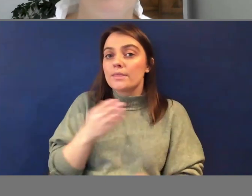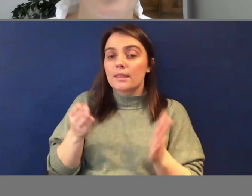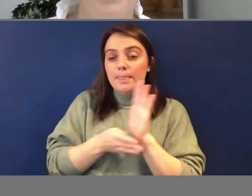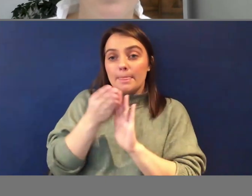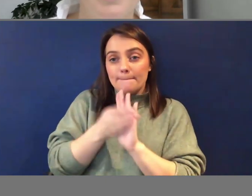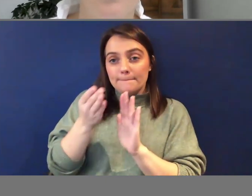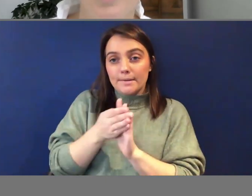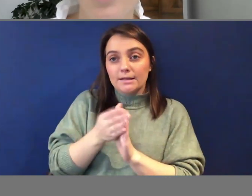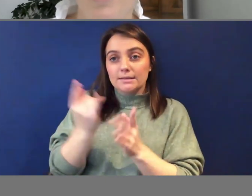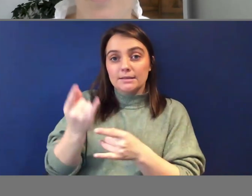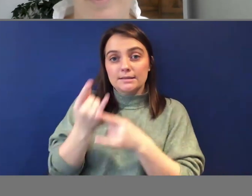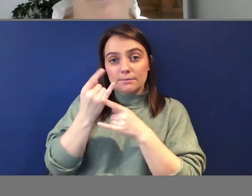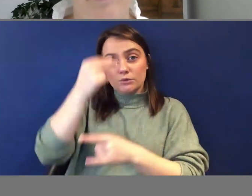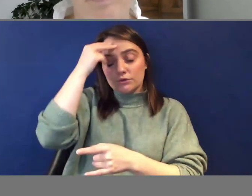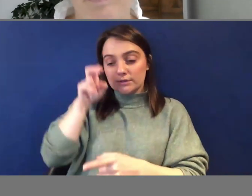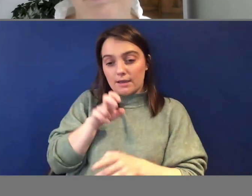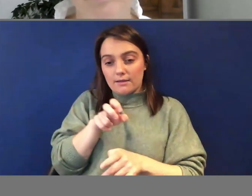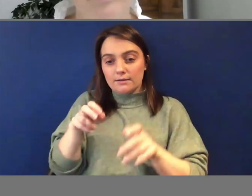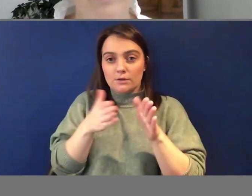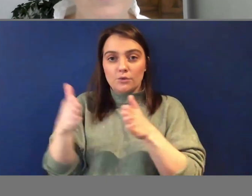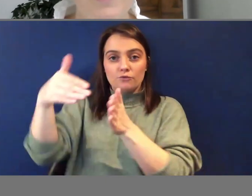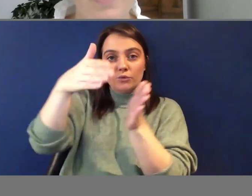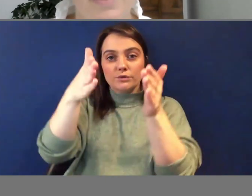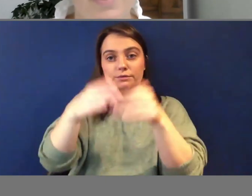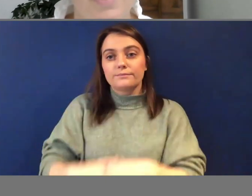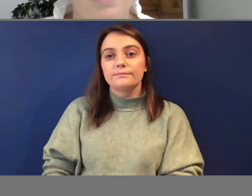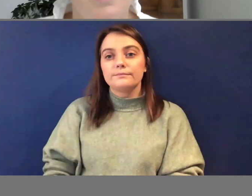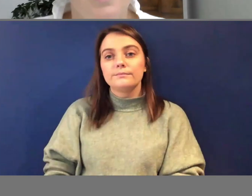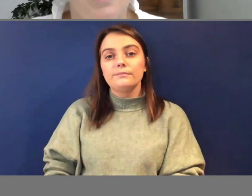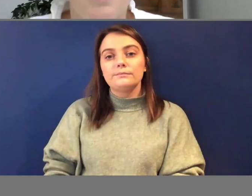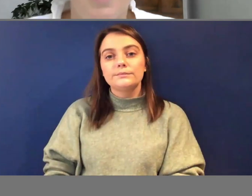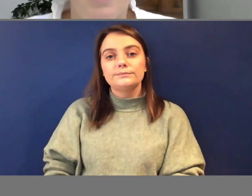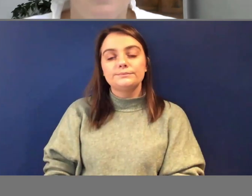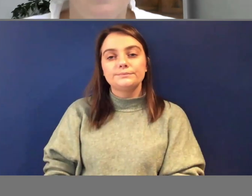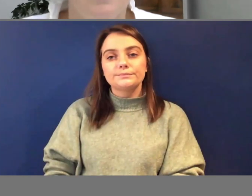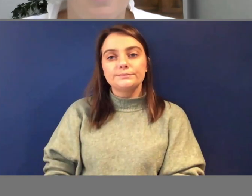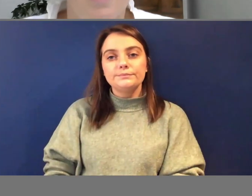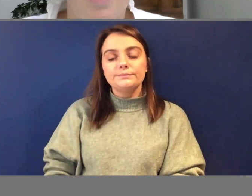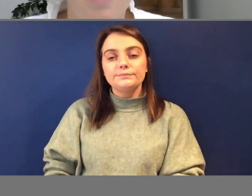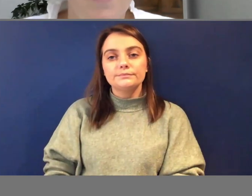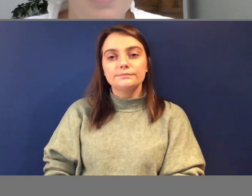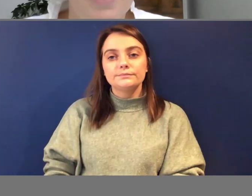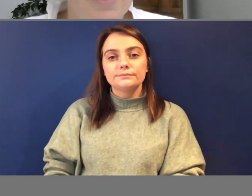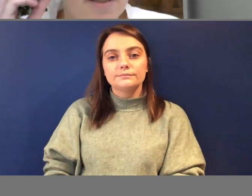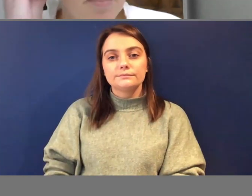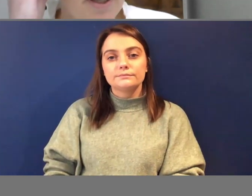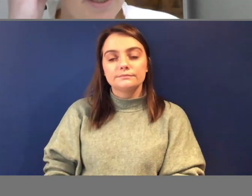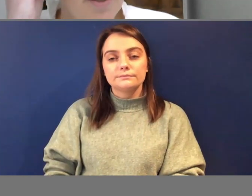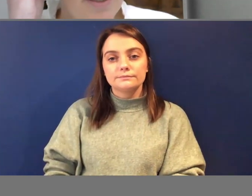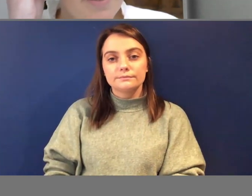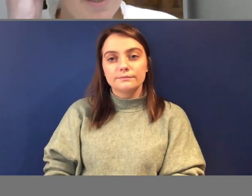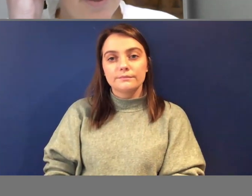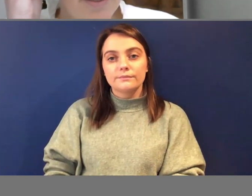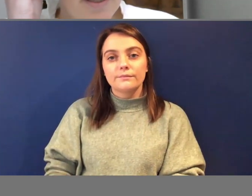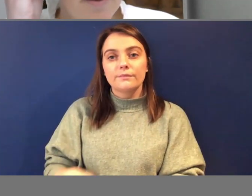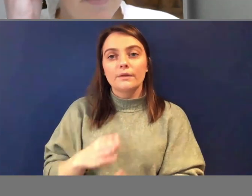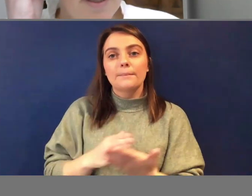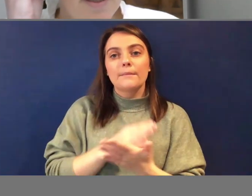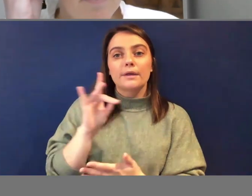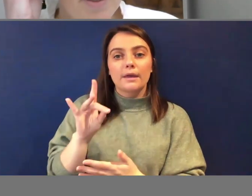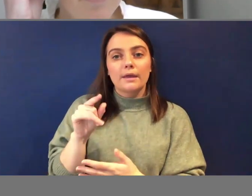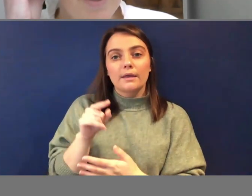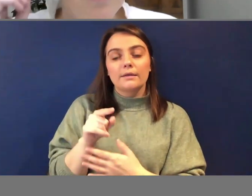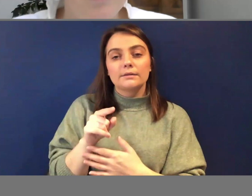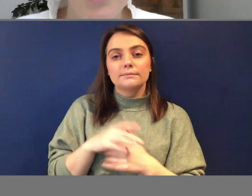informing you as to where you should be going and then in part K it's allowing a minimum head room of